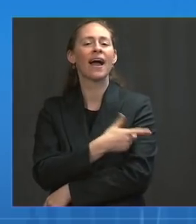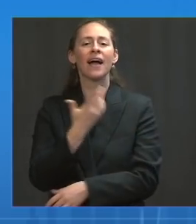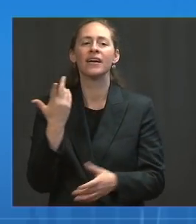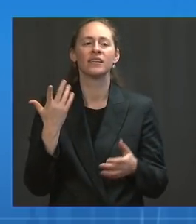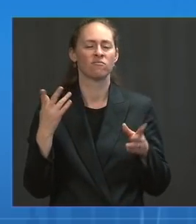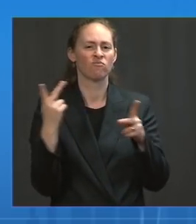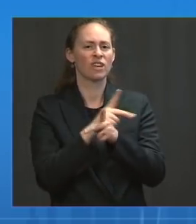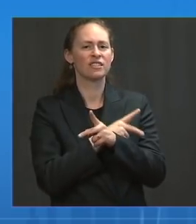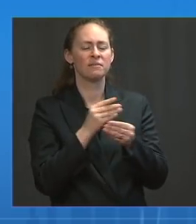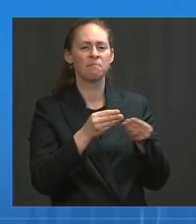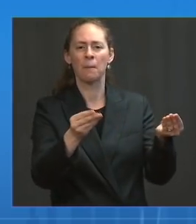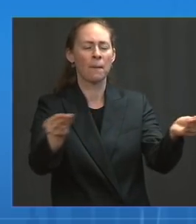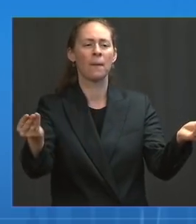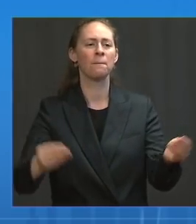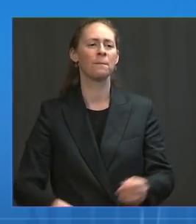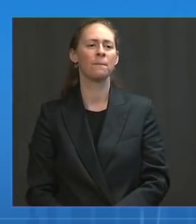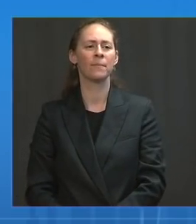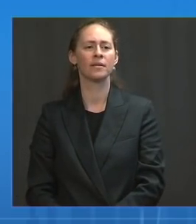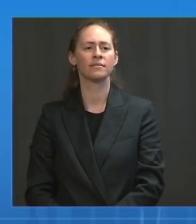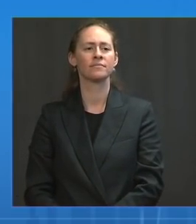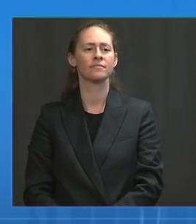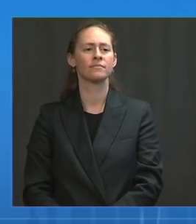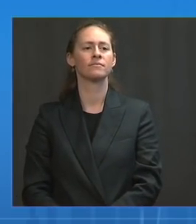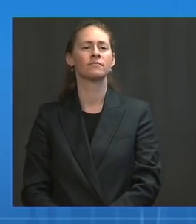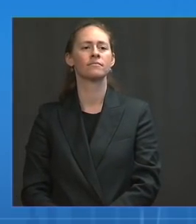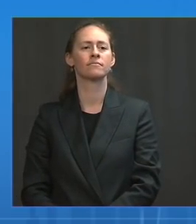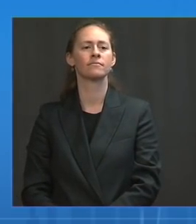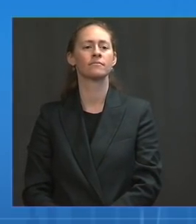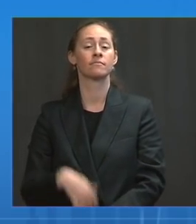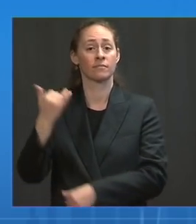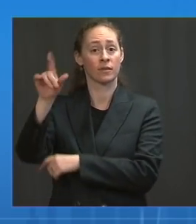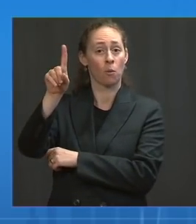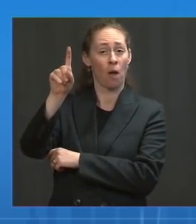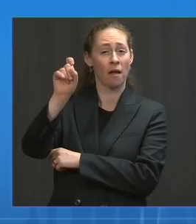Of the 173 counties with the highest case rates,